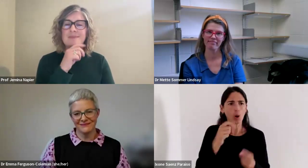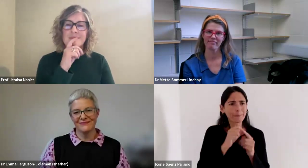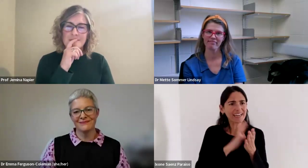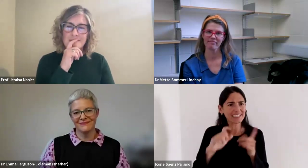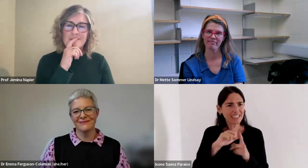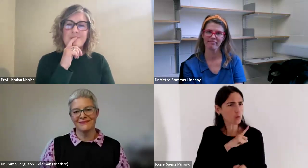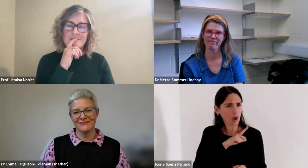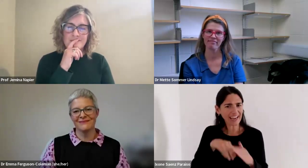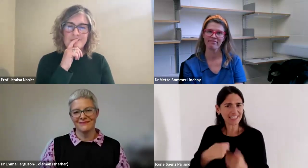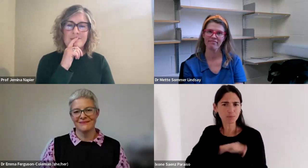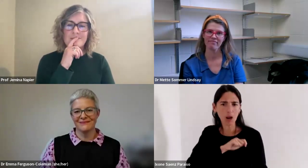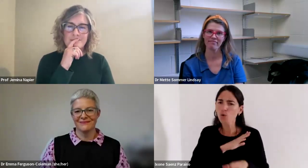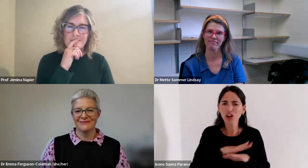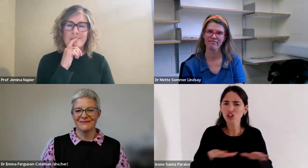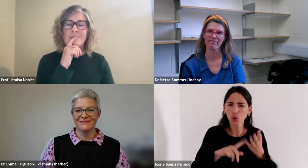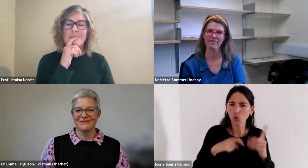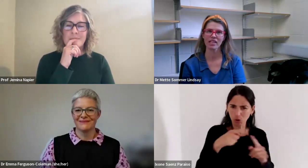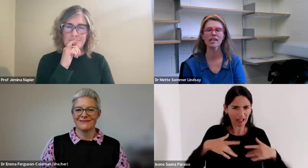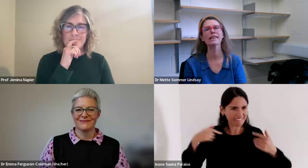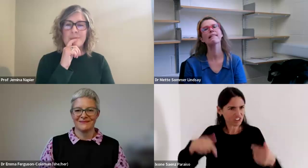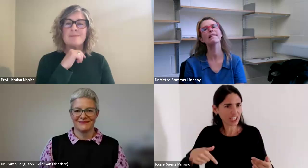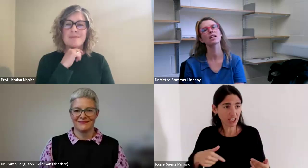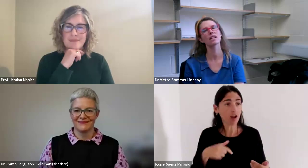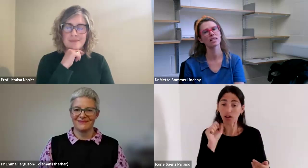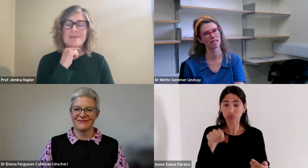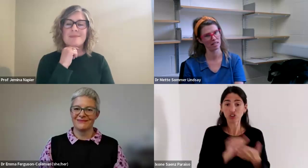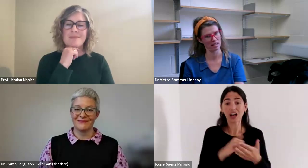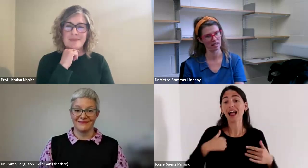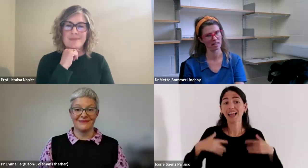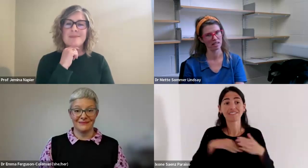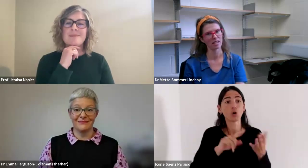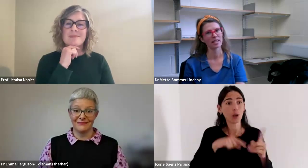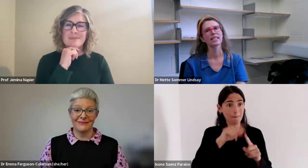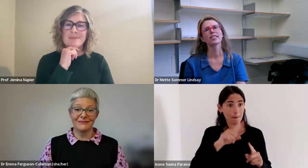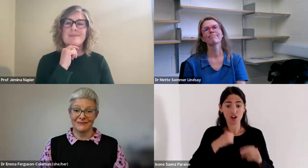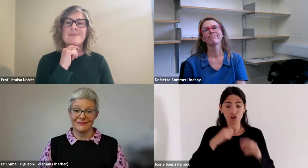languages, so some people ask why have you done your PhD in Spanish? You live in the UK, and yes